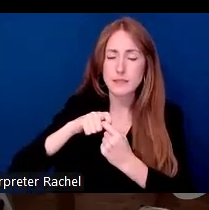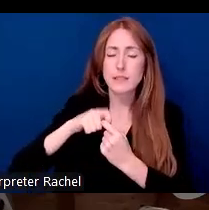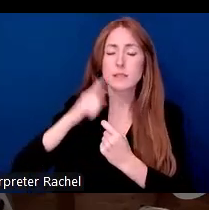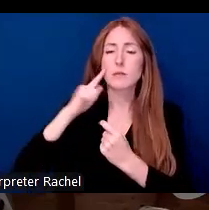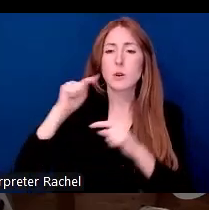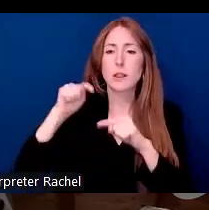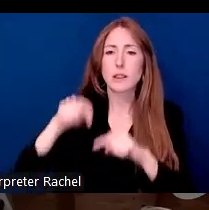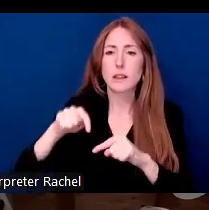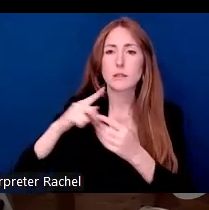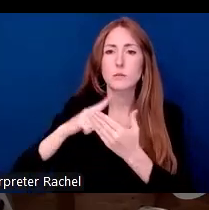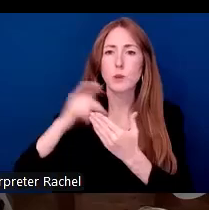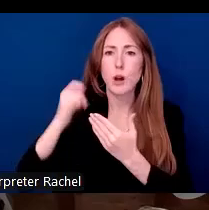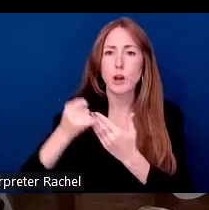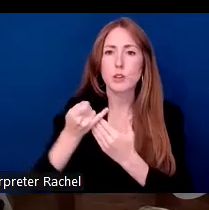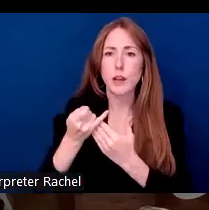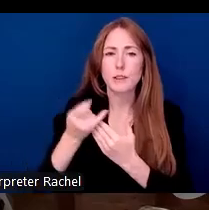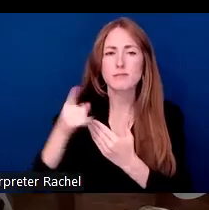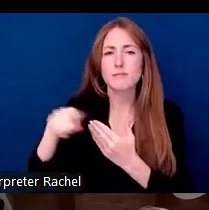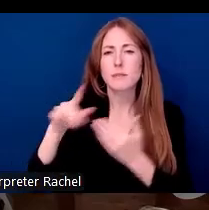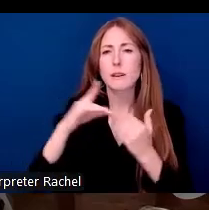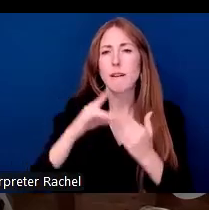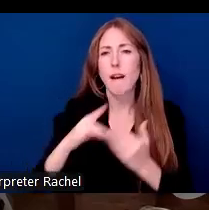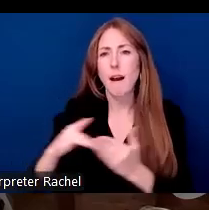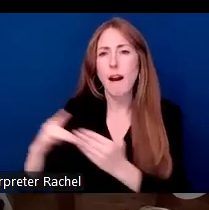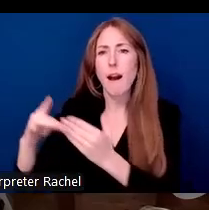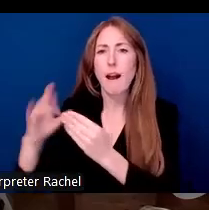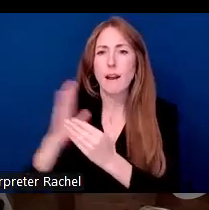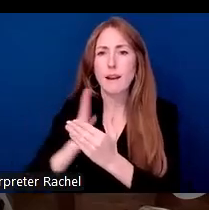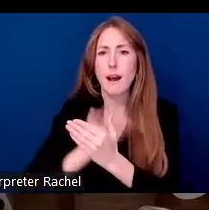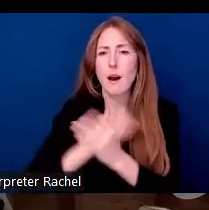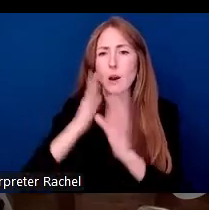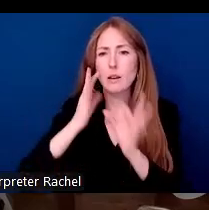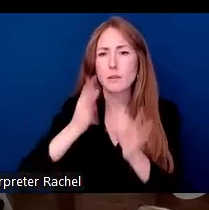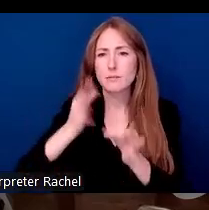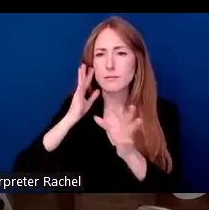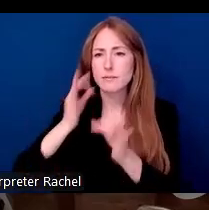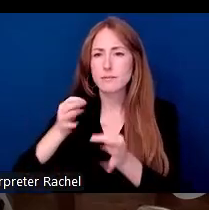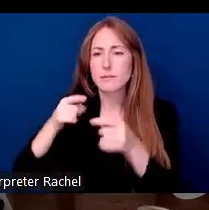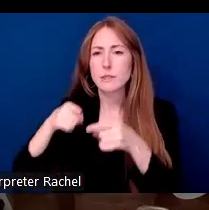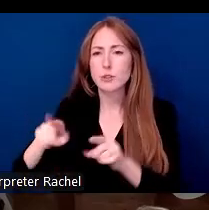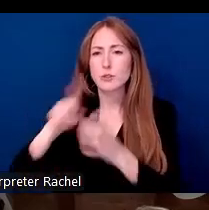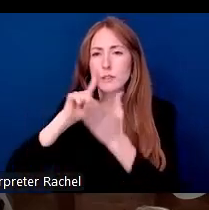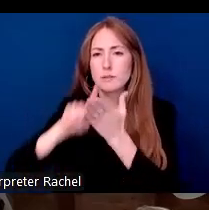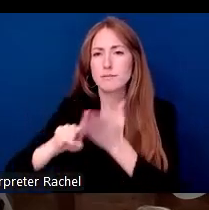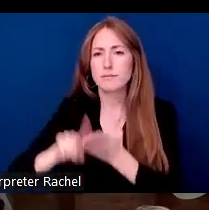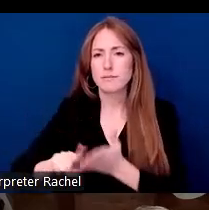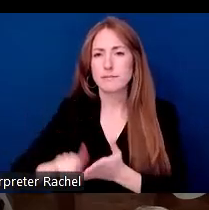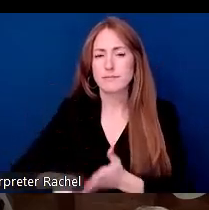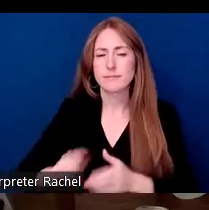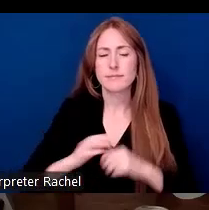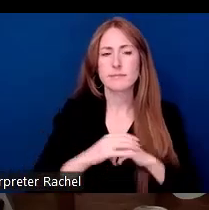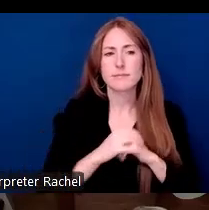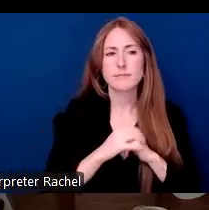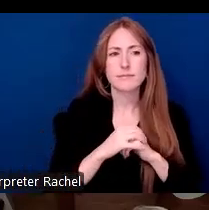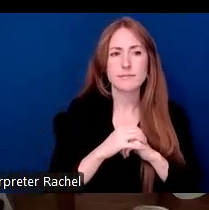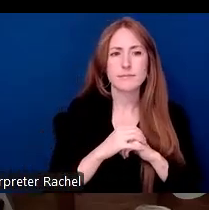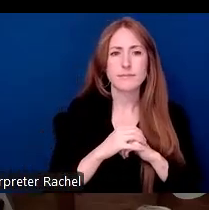process and decisions that we made during the research. Next slide, please. Briefly,